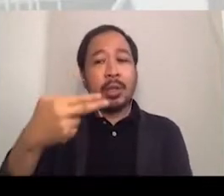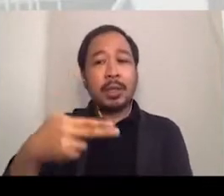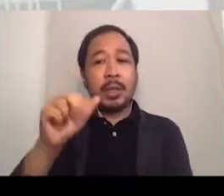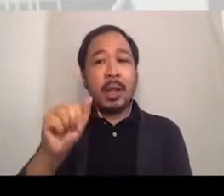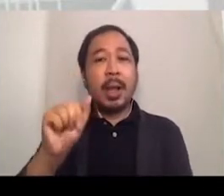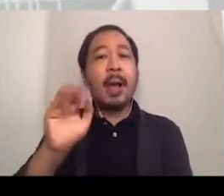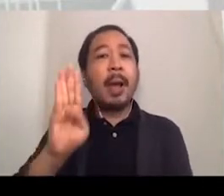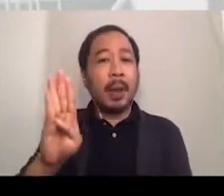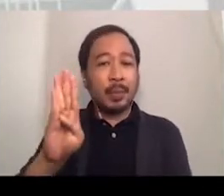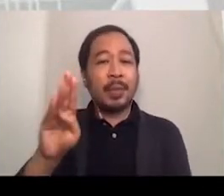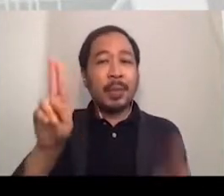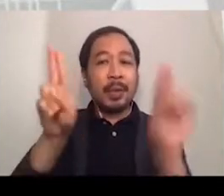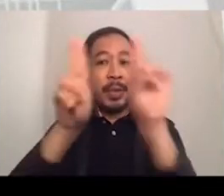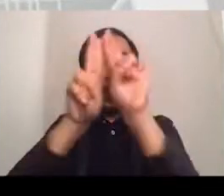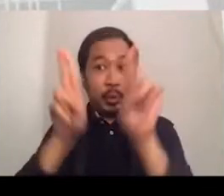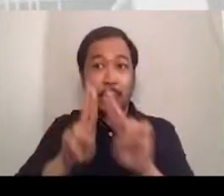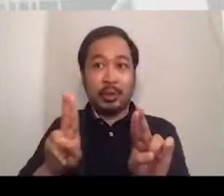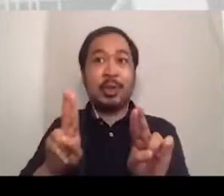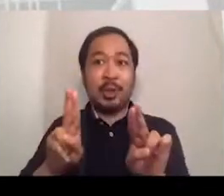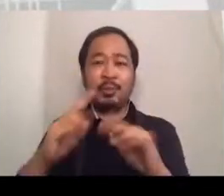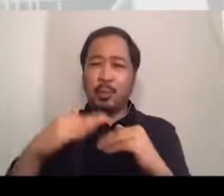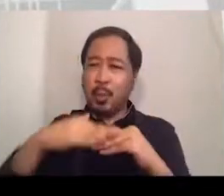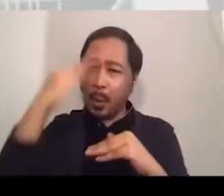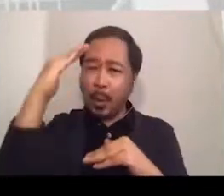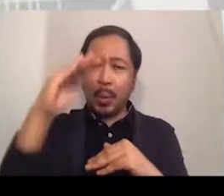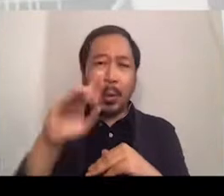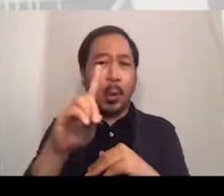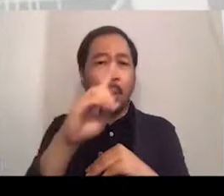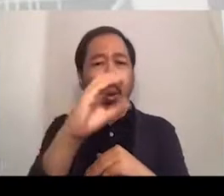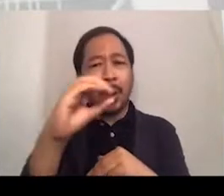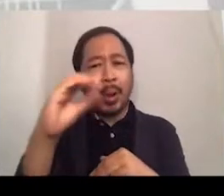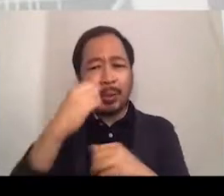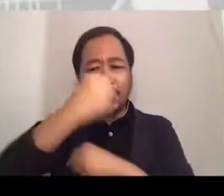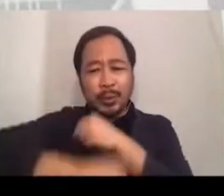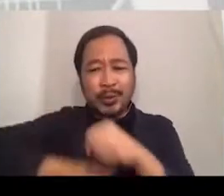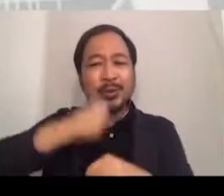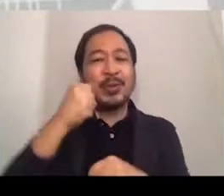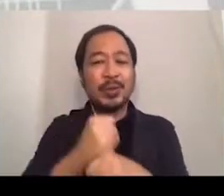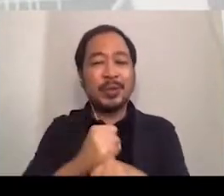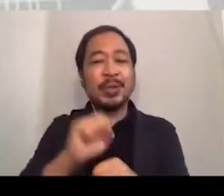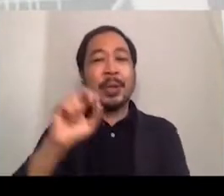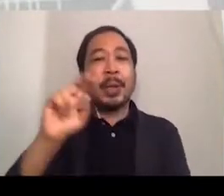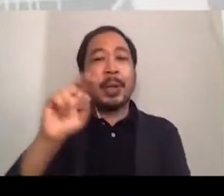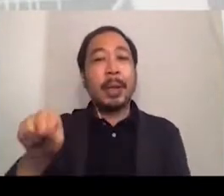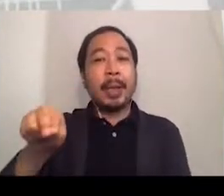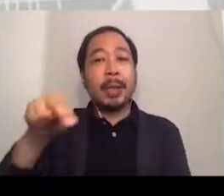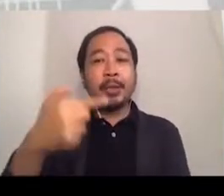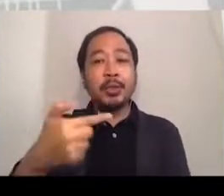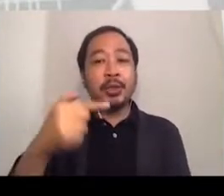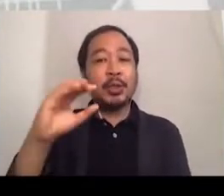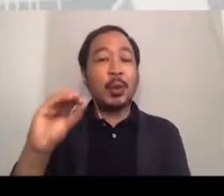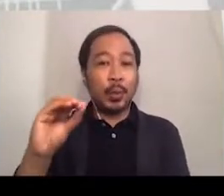She is also Executive President of Beijing Organizing Committee of the 2022 Olympics and Paralympic Winter Games,